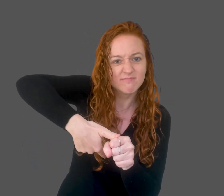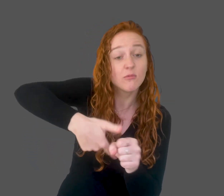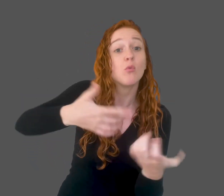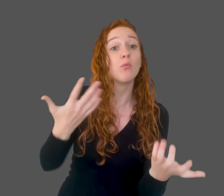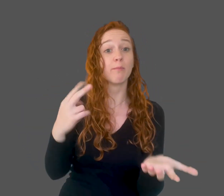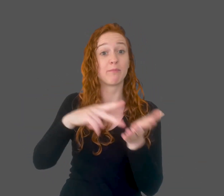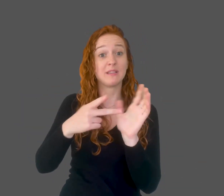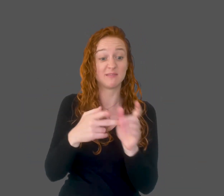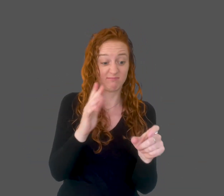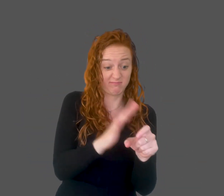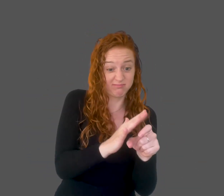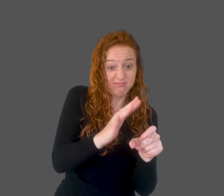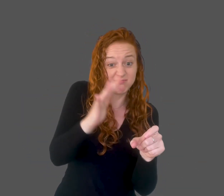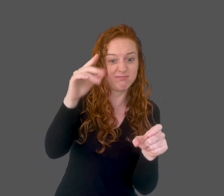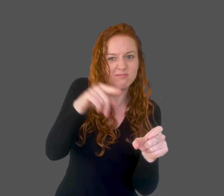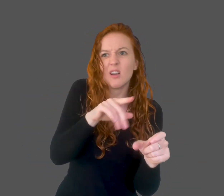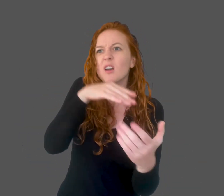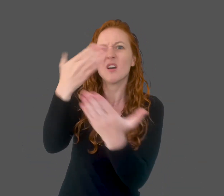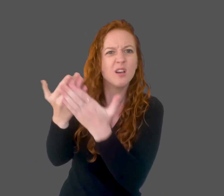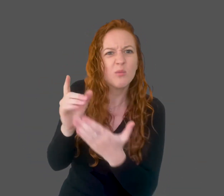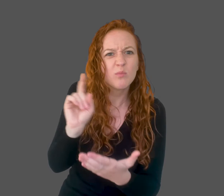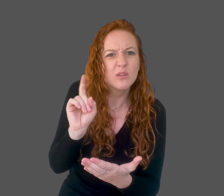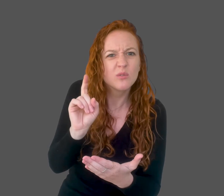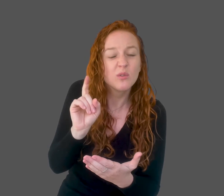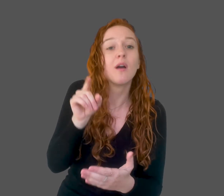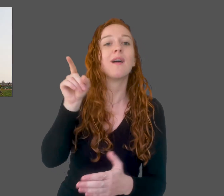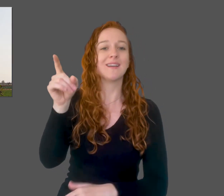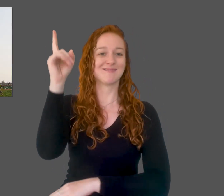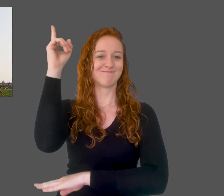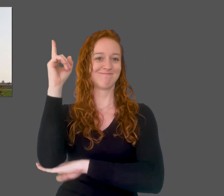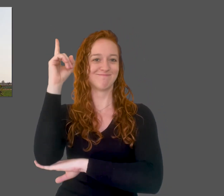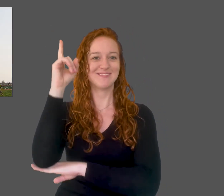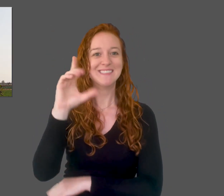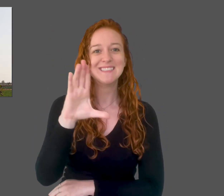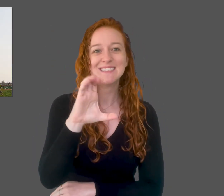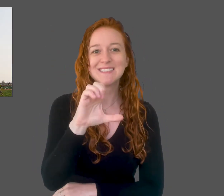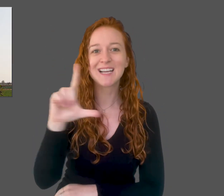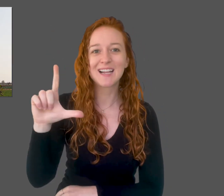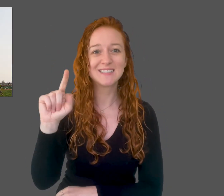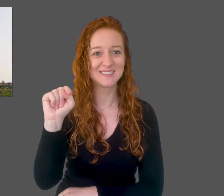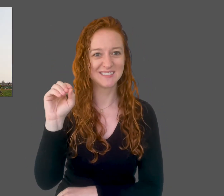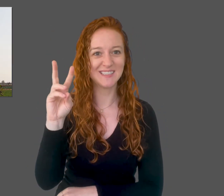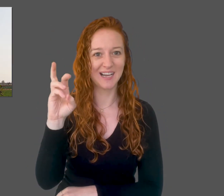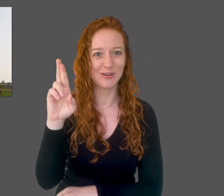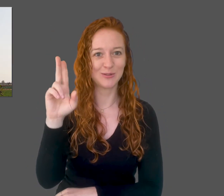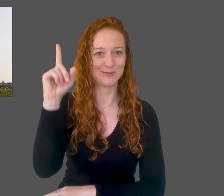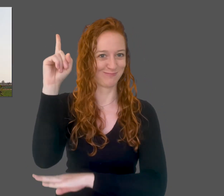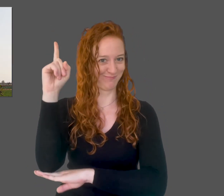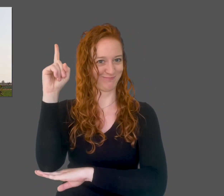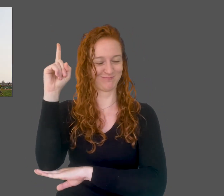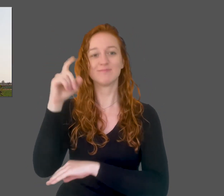So to where? To cell towers.